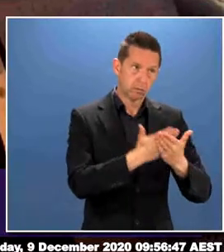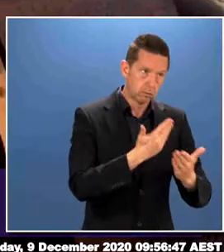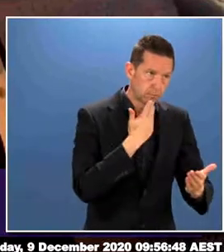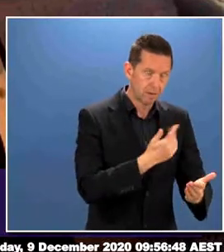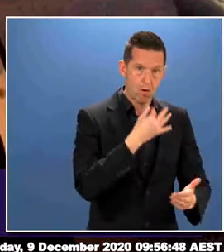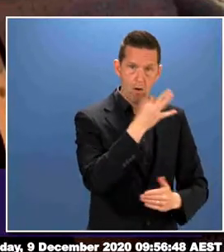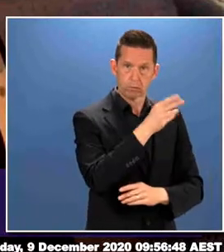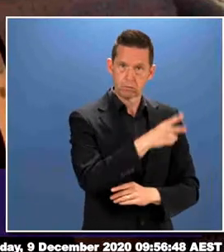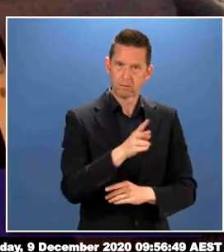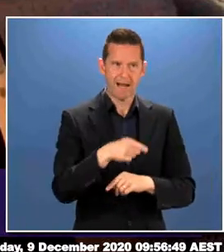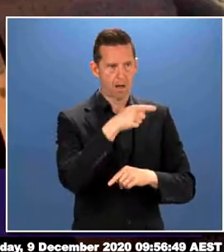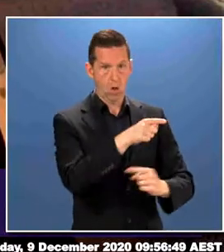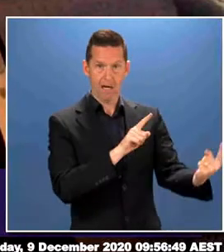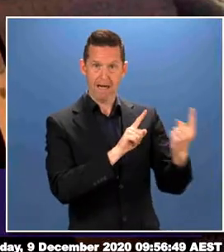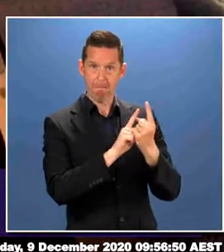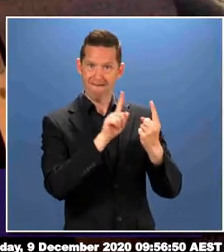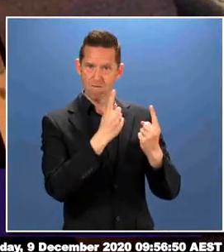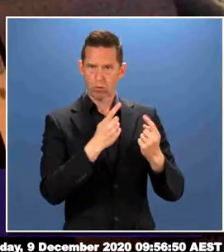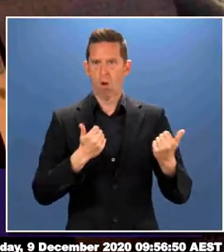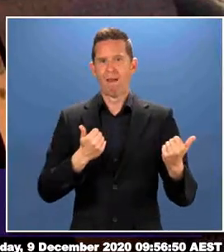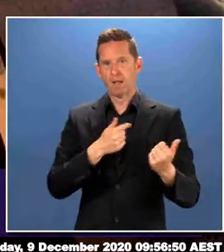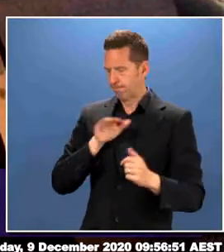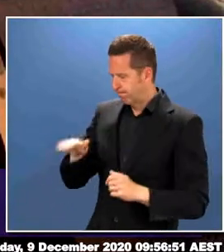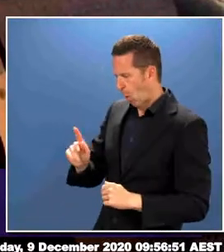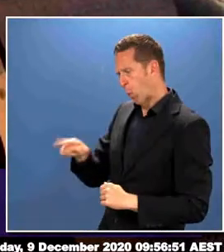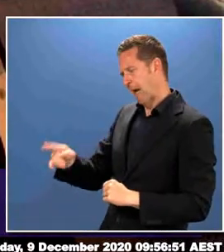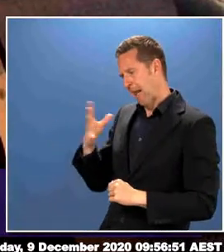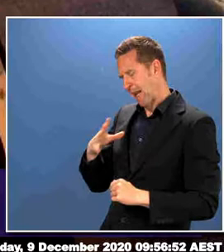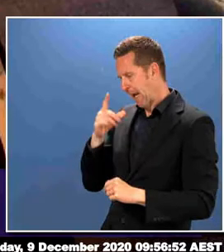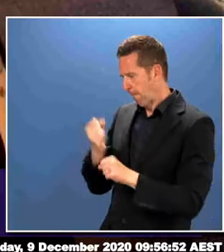I guess, and saying 'What do you need for you to make this work' as